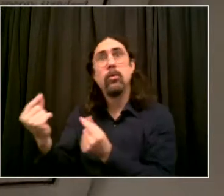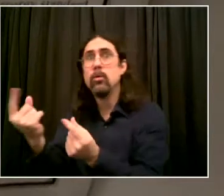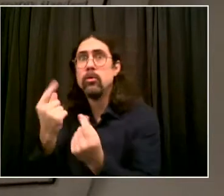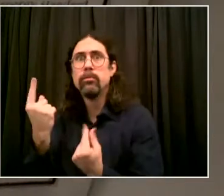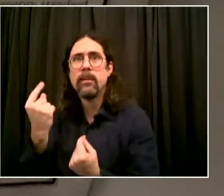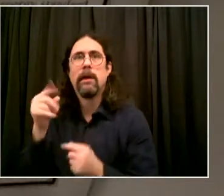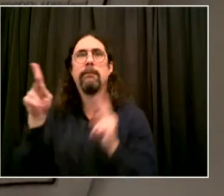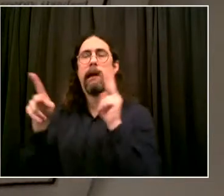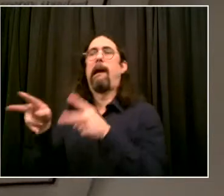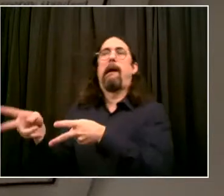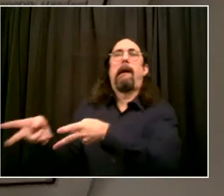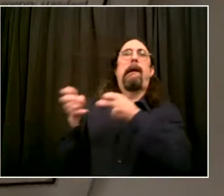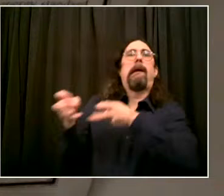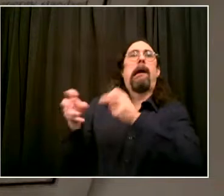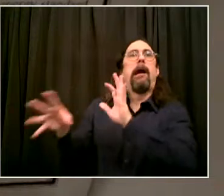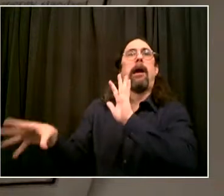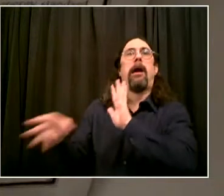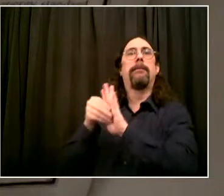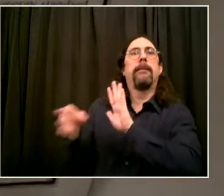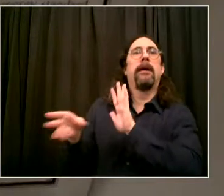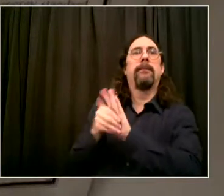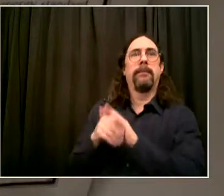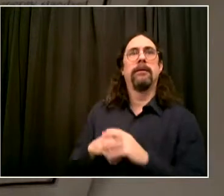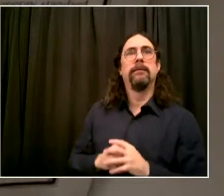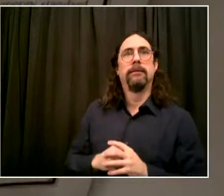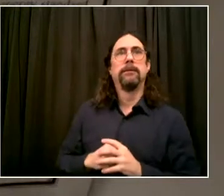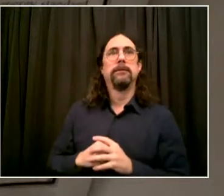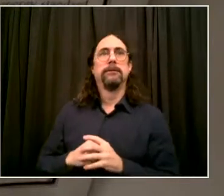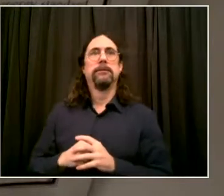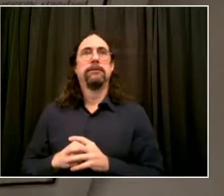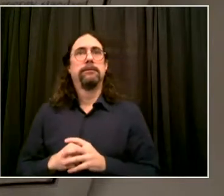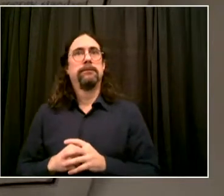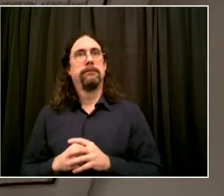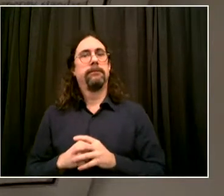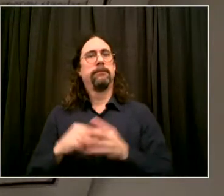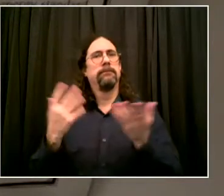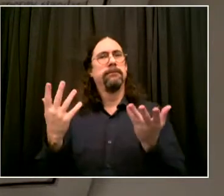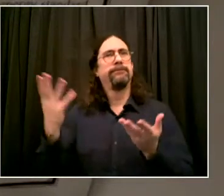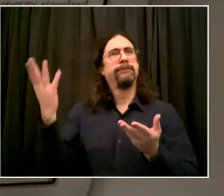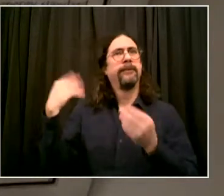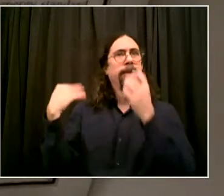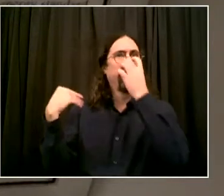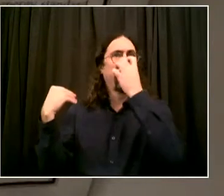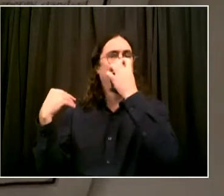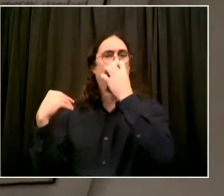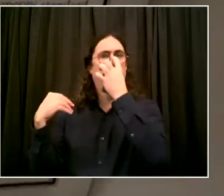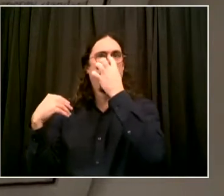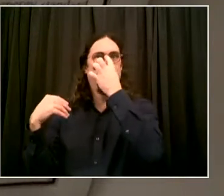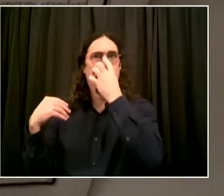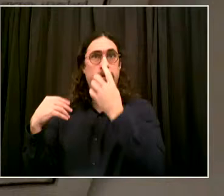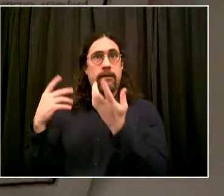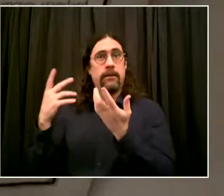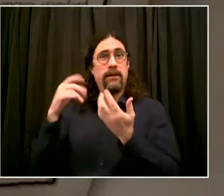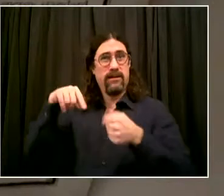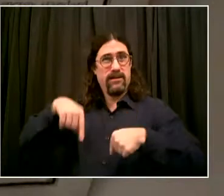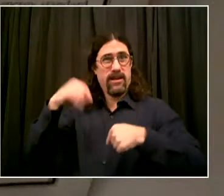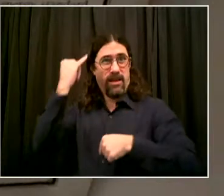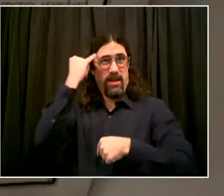THE COUNTRY AND AROUND THE WORLD. PARIS AND LONDON, TWO OF THE OTHER GREAT FINANCIAL